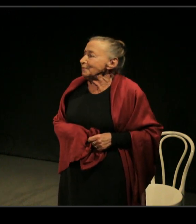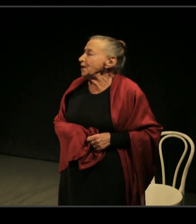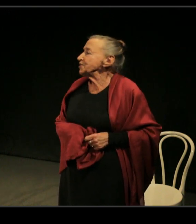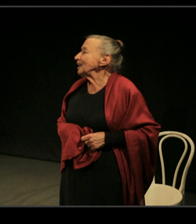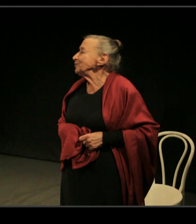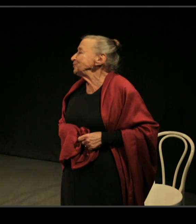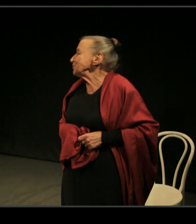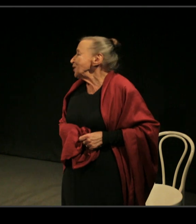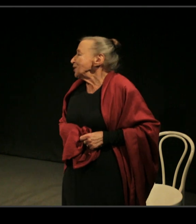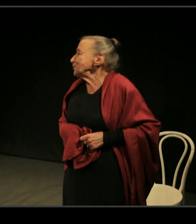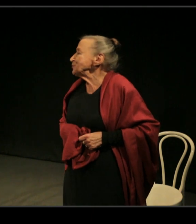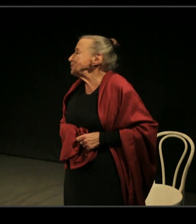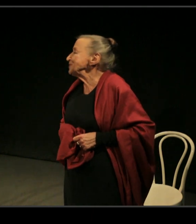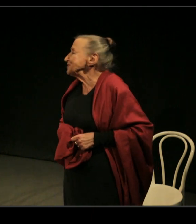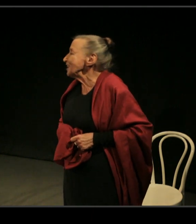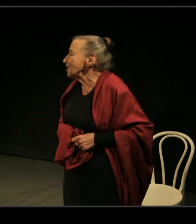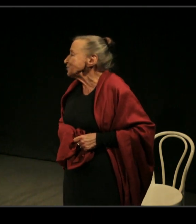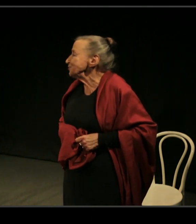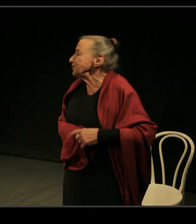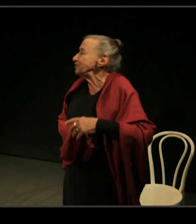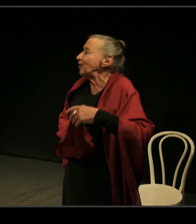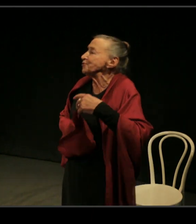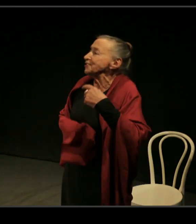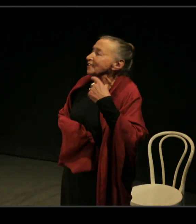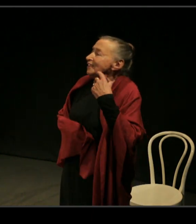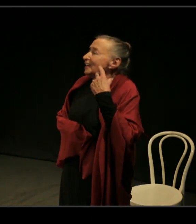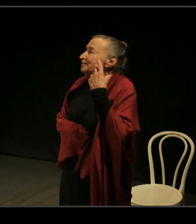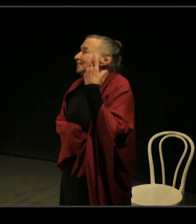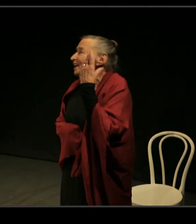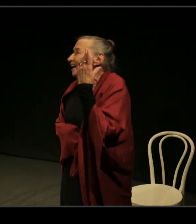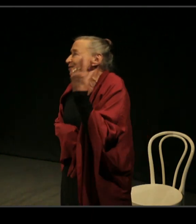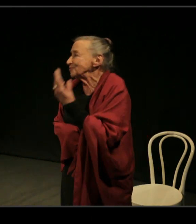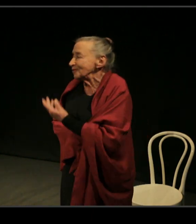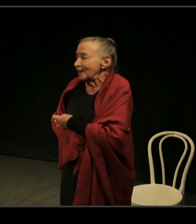He lived close to the Tsar, at court, celebrated.